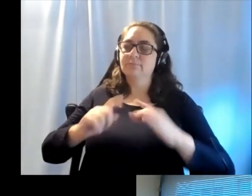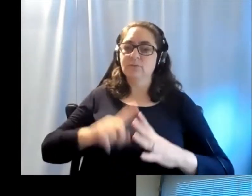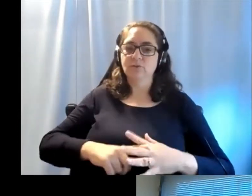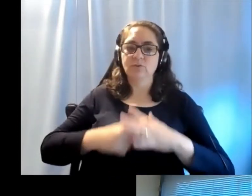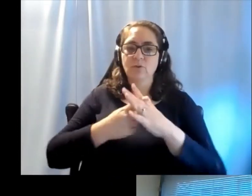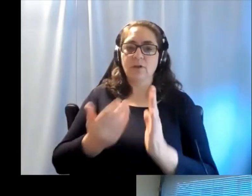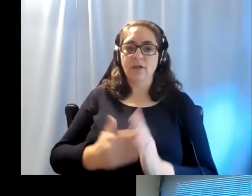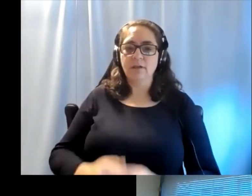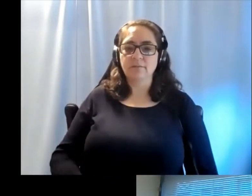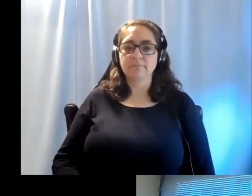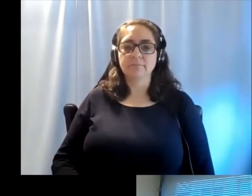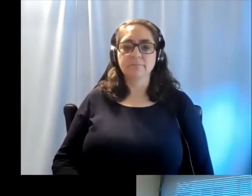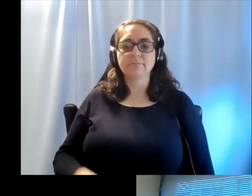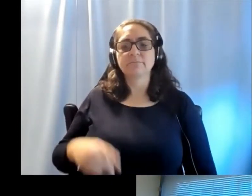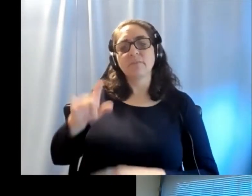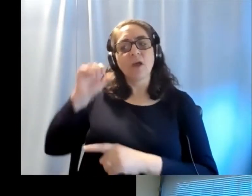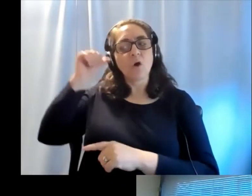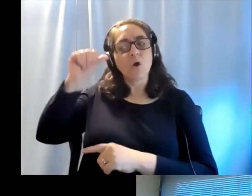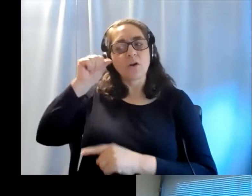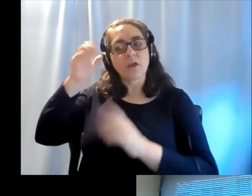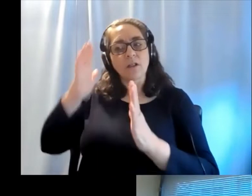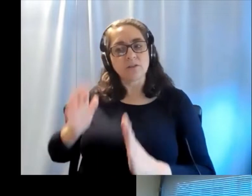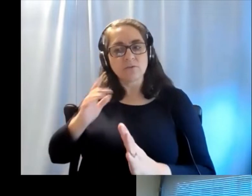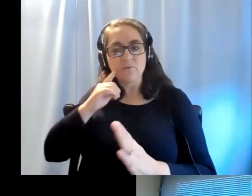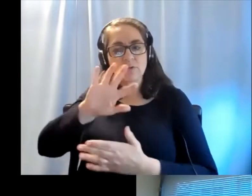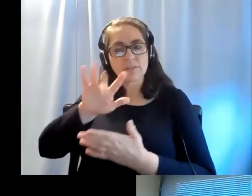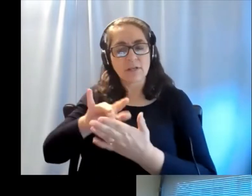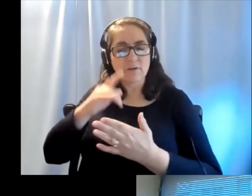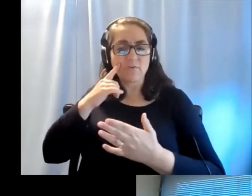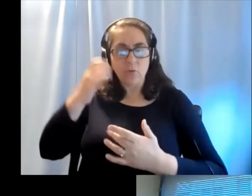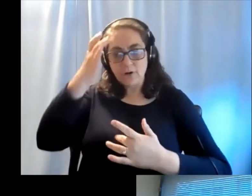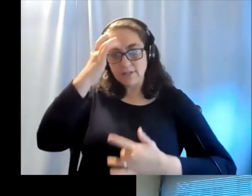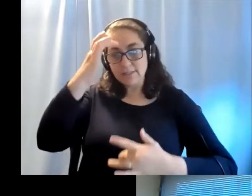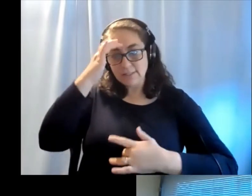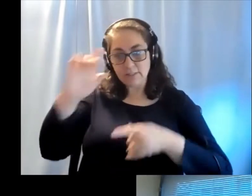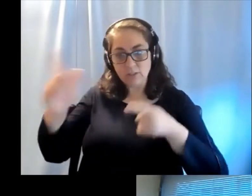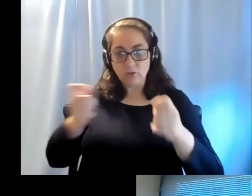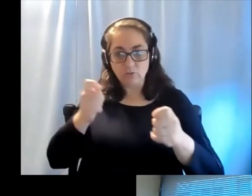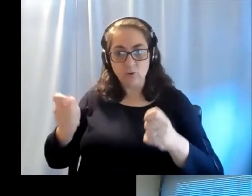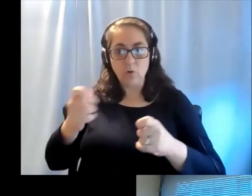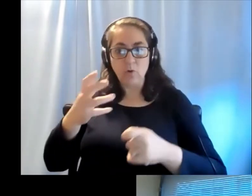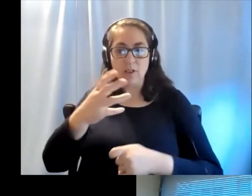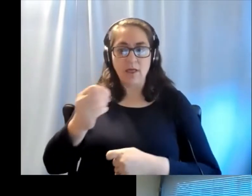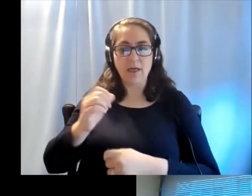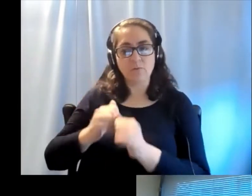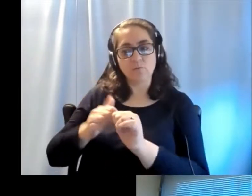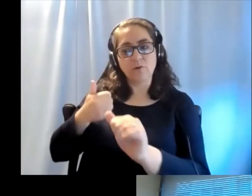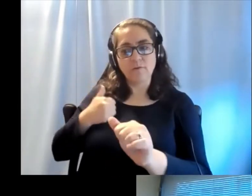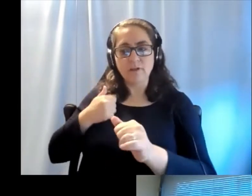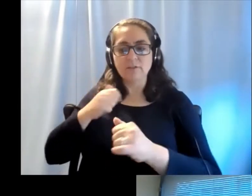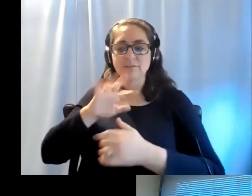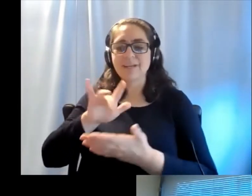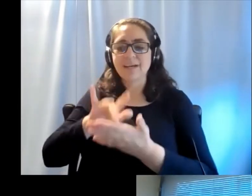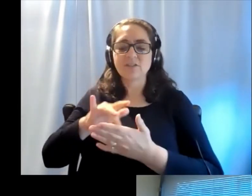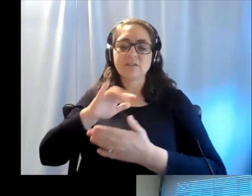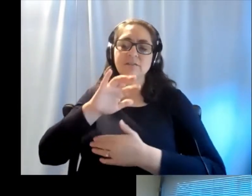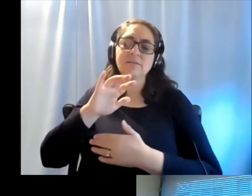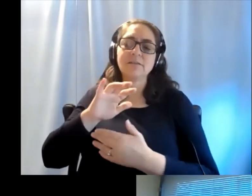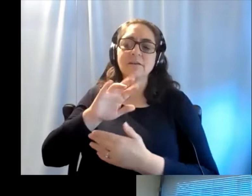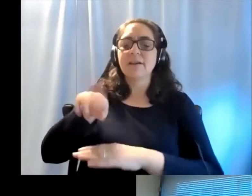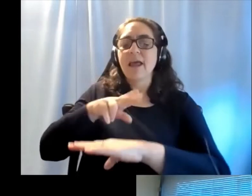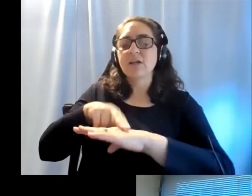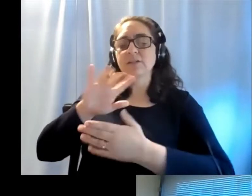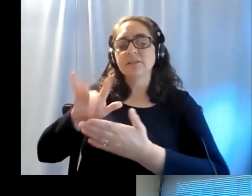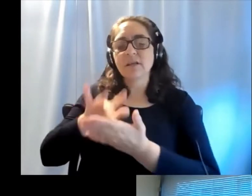He is an audiologist at the Center for Disease Control and Preventions.